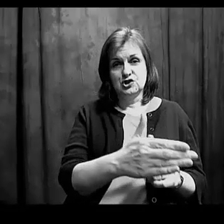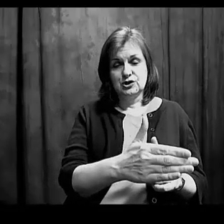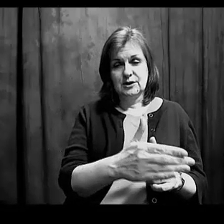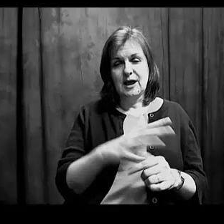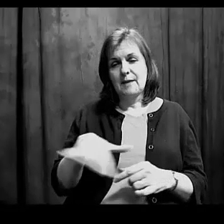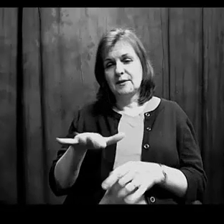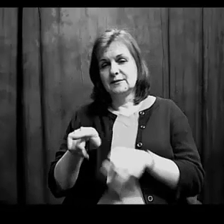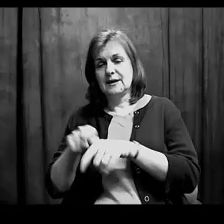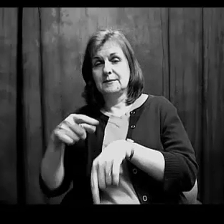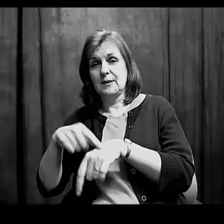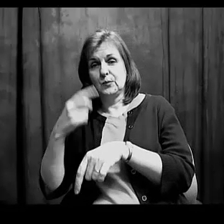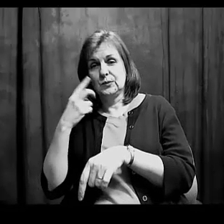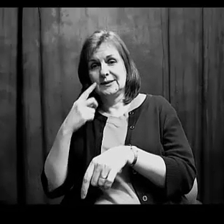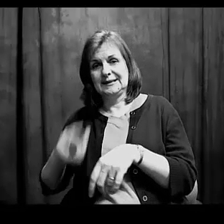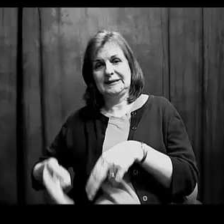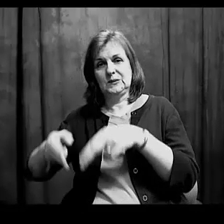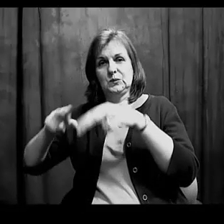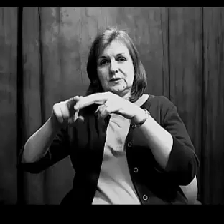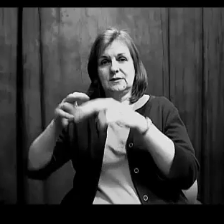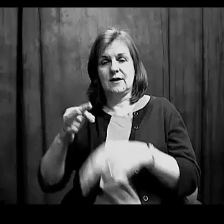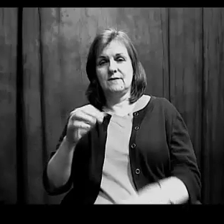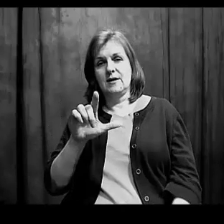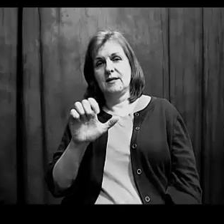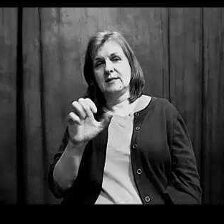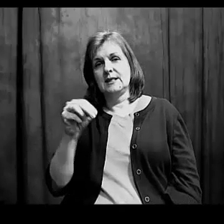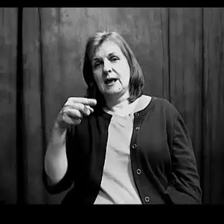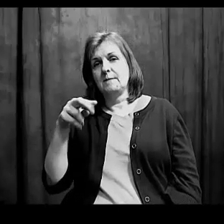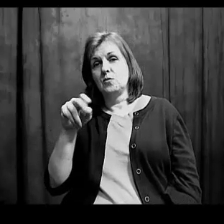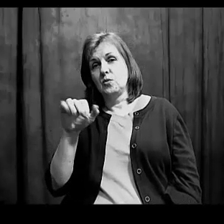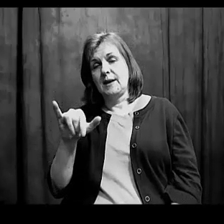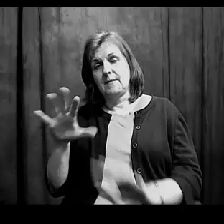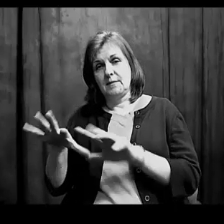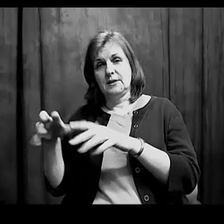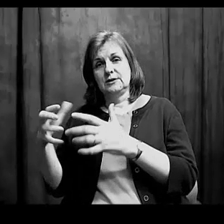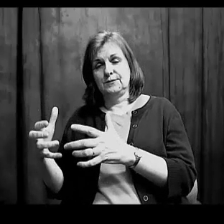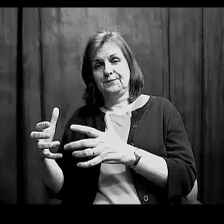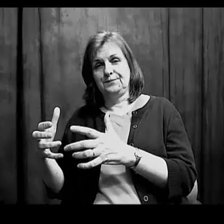about the time we see spikes in the sea lamprey populations now